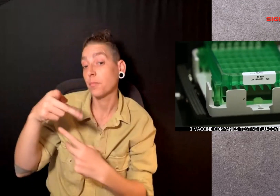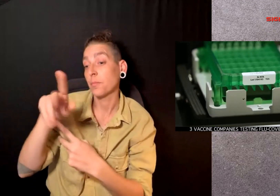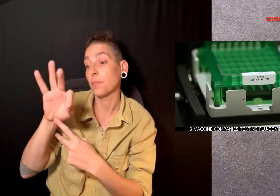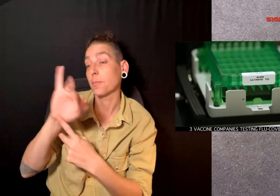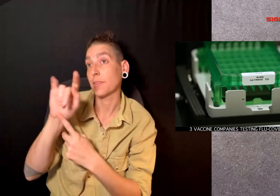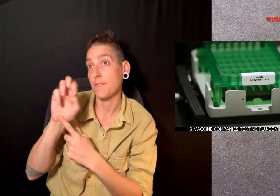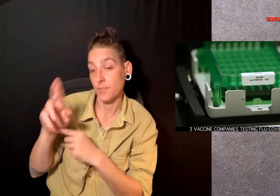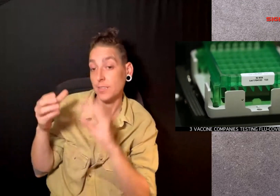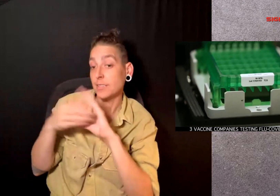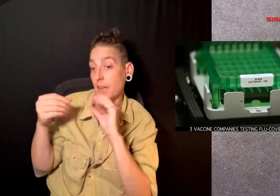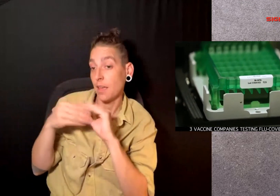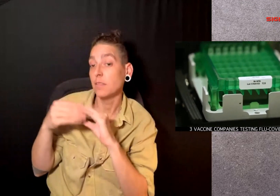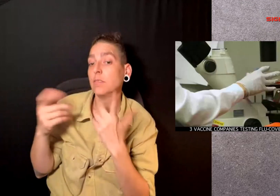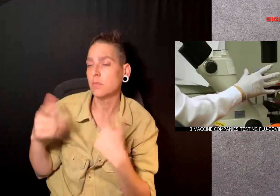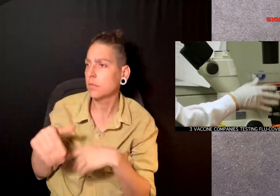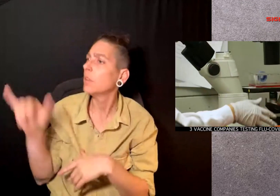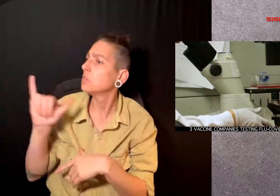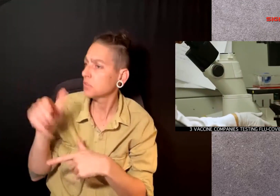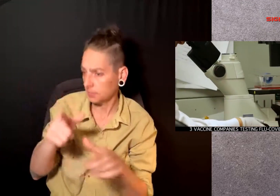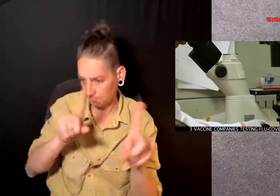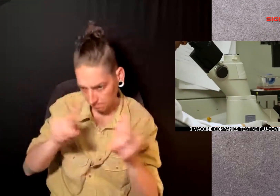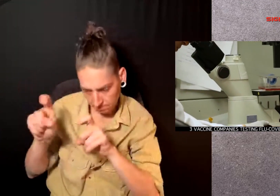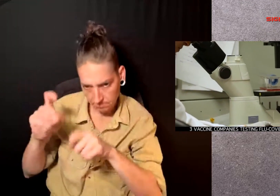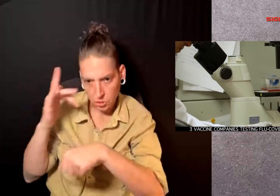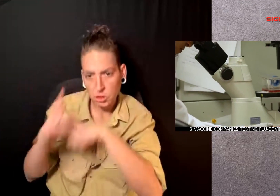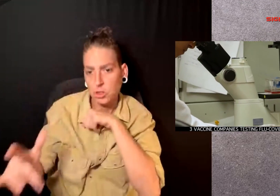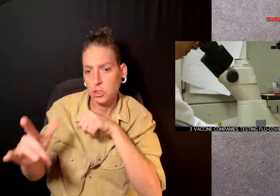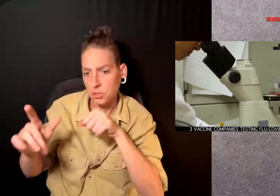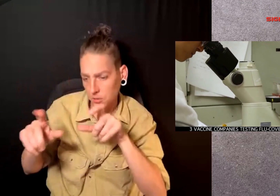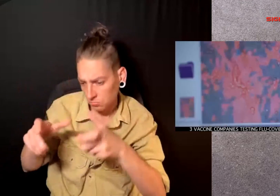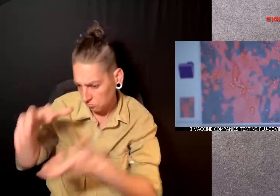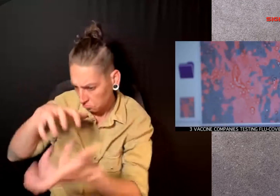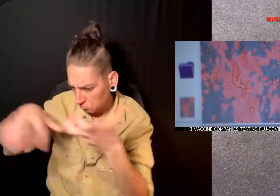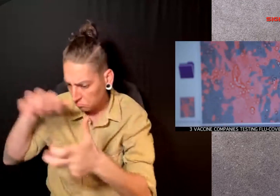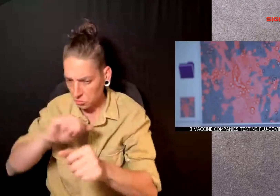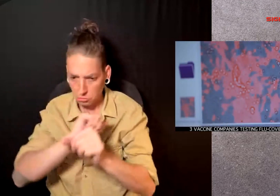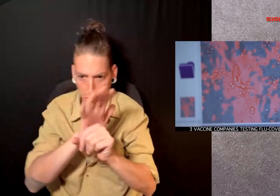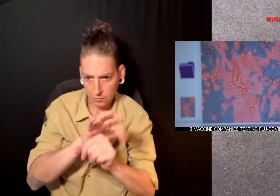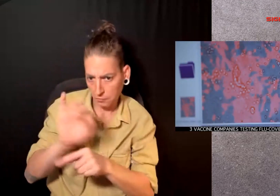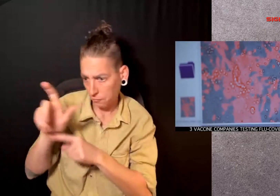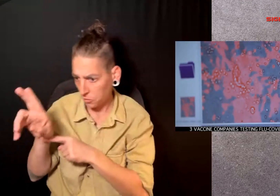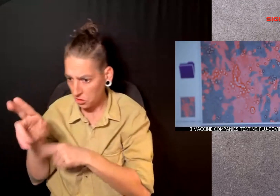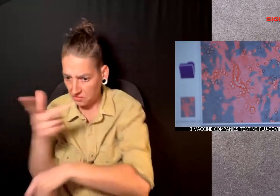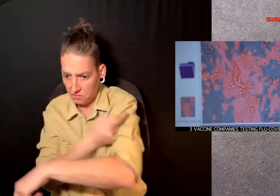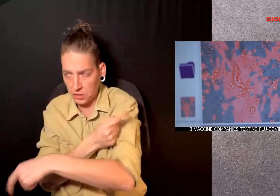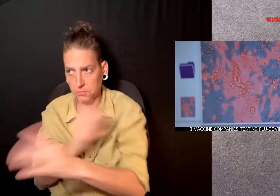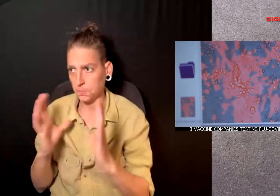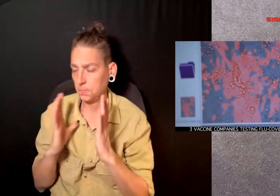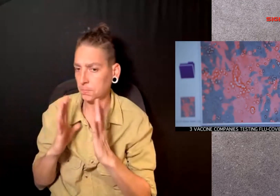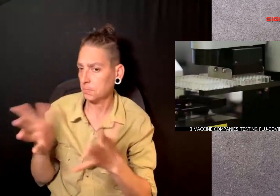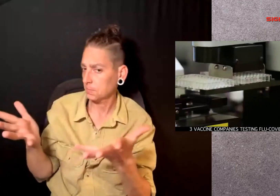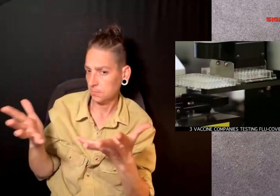Pfizer said it's also in the early stages of testing a combination covid and flu vaccine